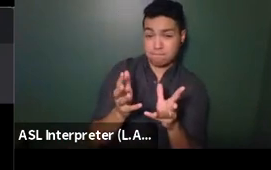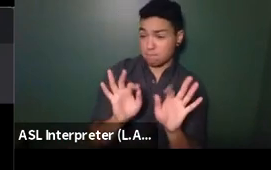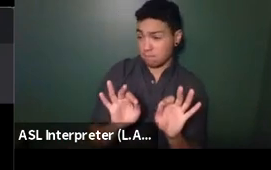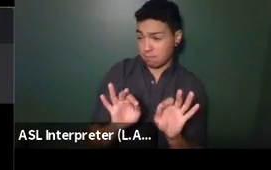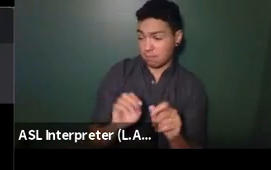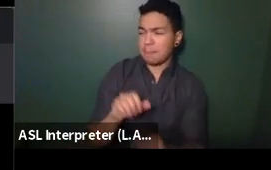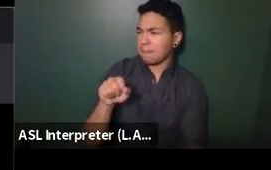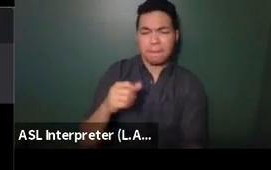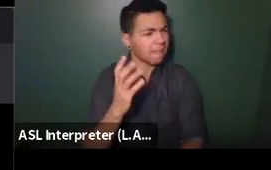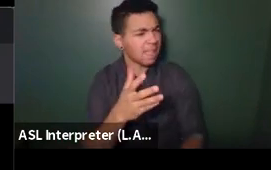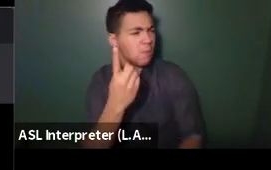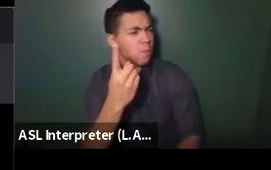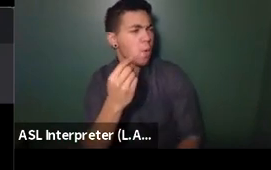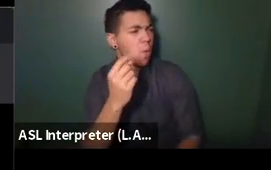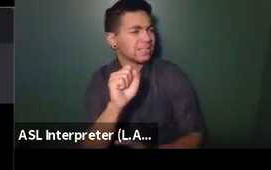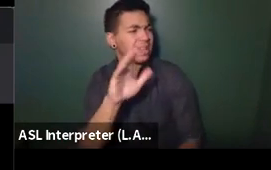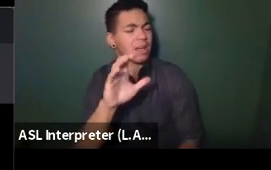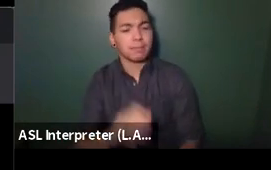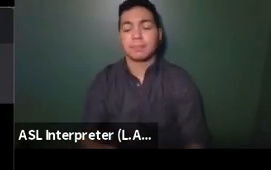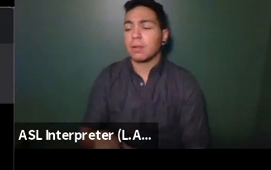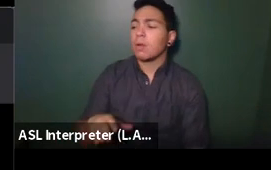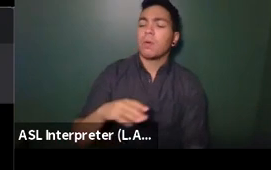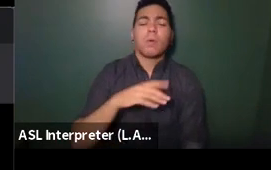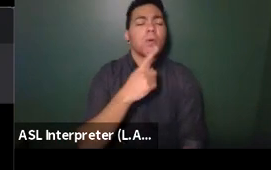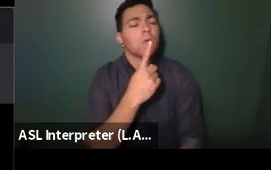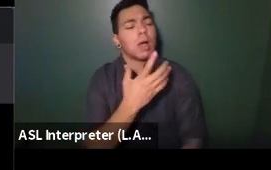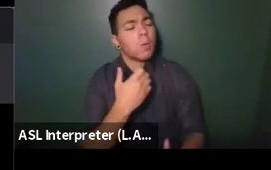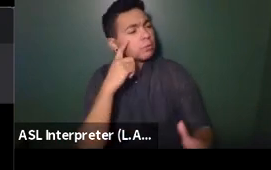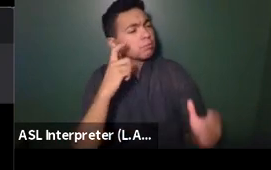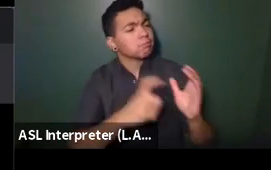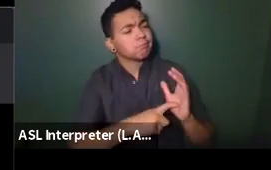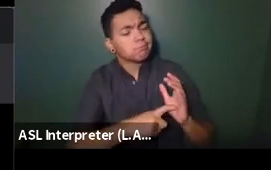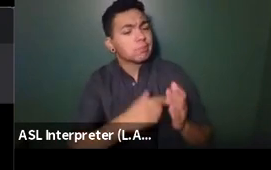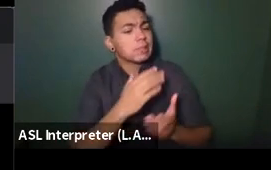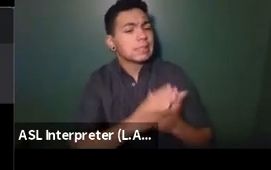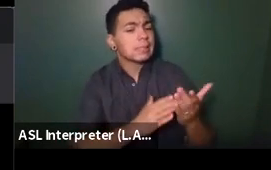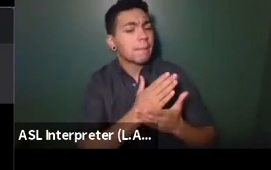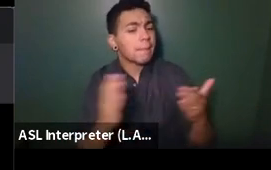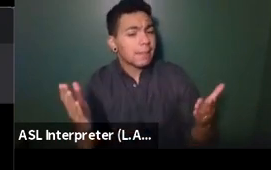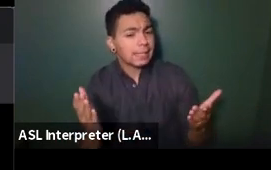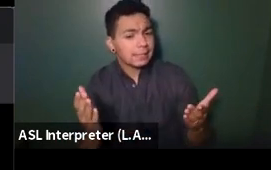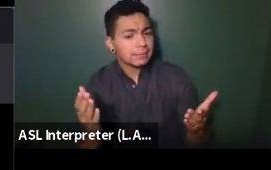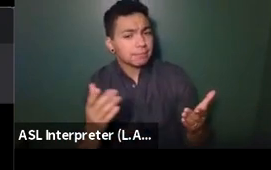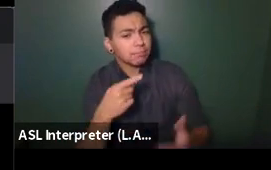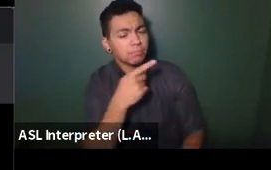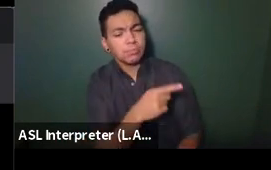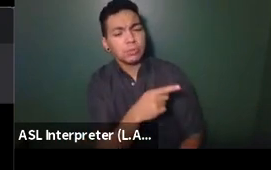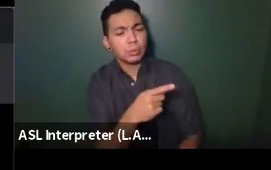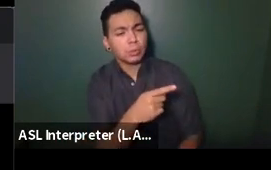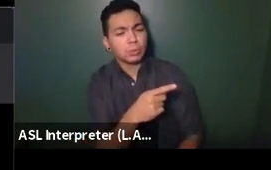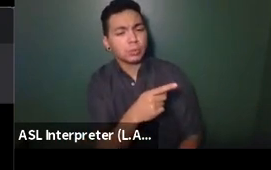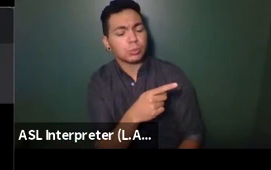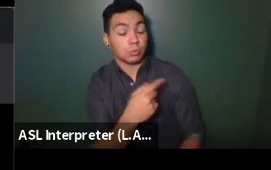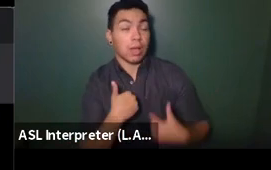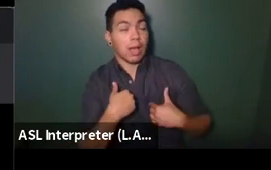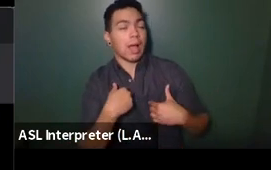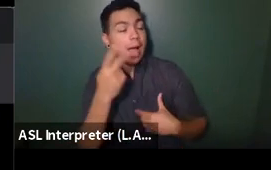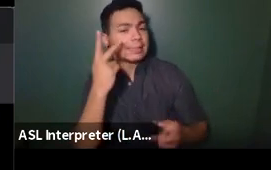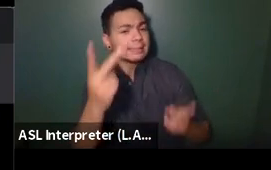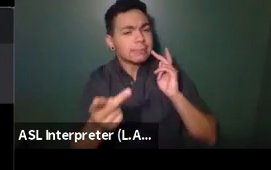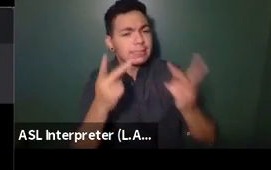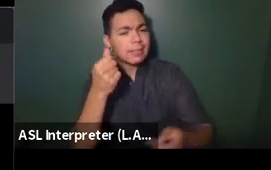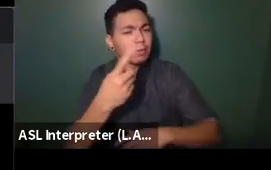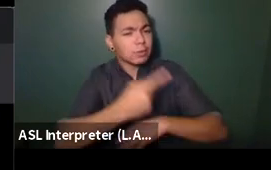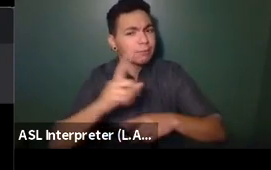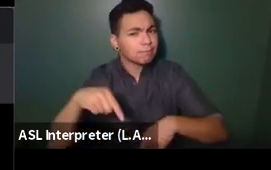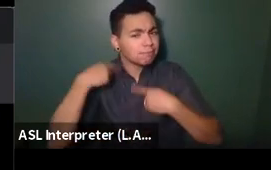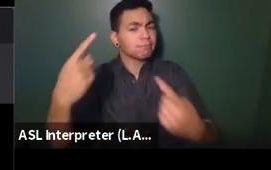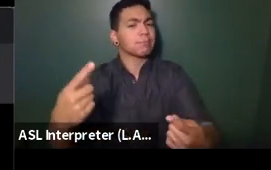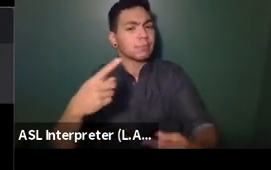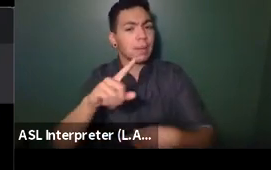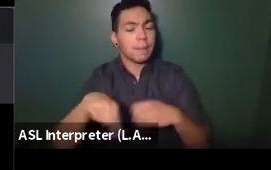Jeff Crawford: Yeah, one more second and then Katherine, I want to make a note that there were some things that you kept seeing or I kept seeing the last few days about the privileges to view a file.